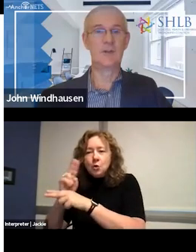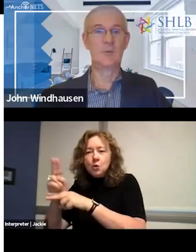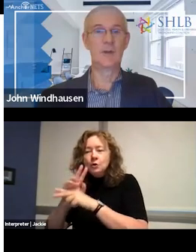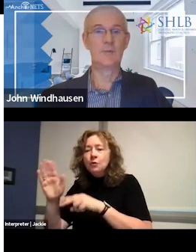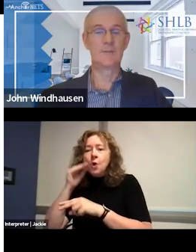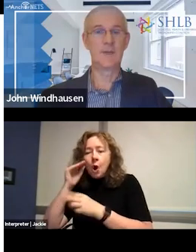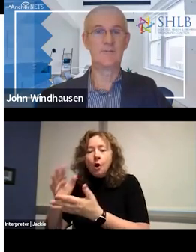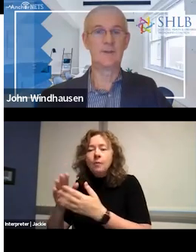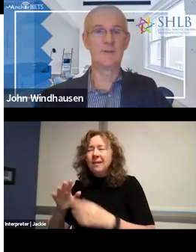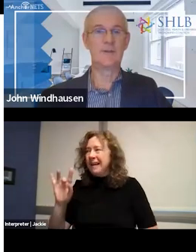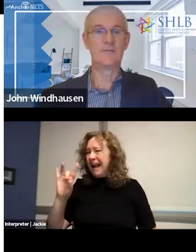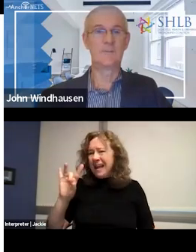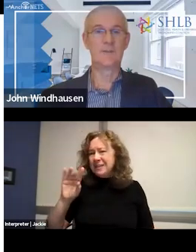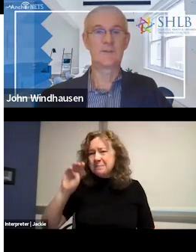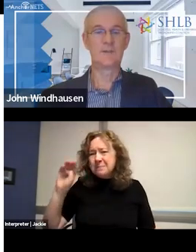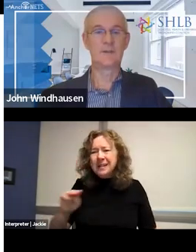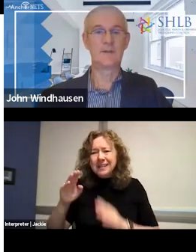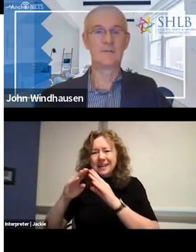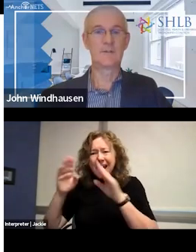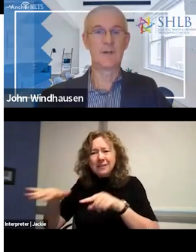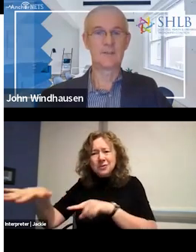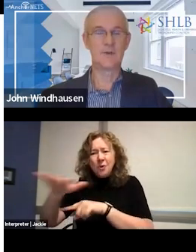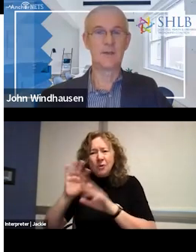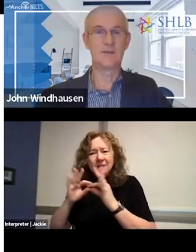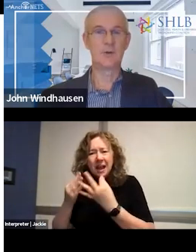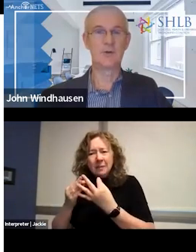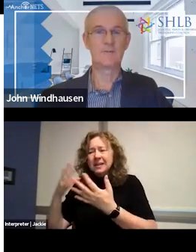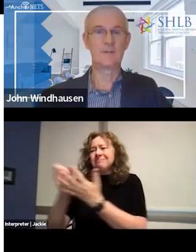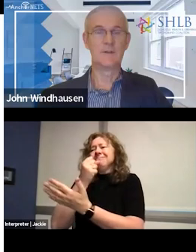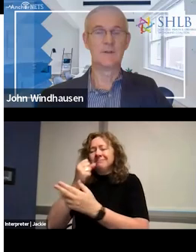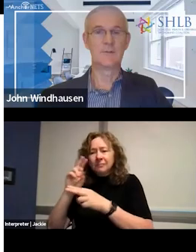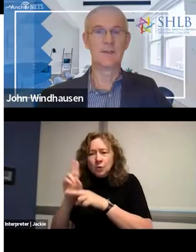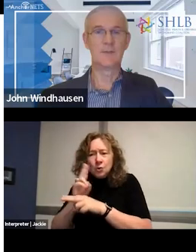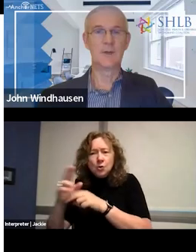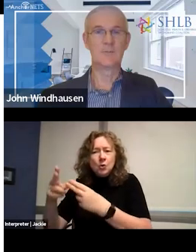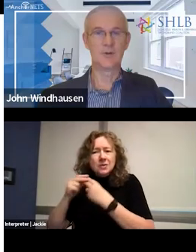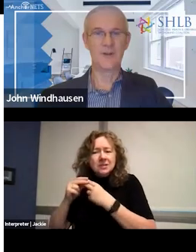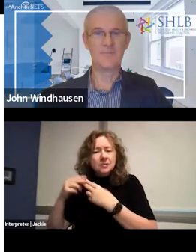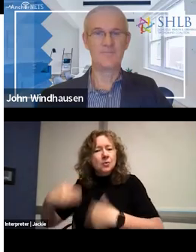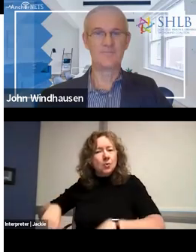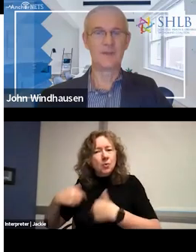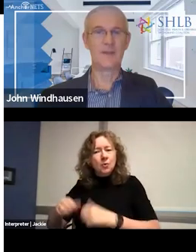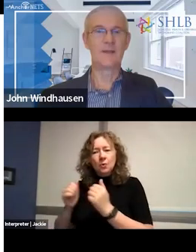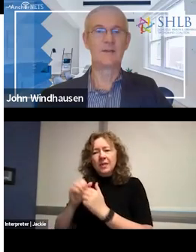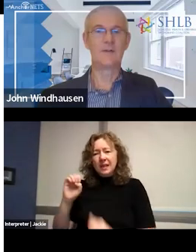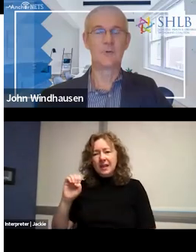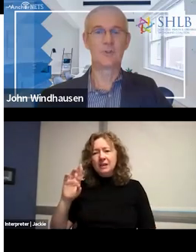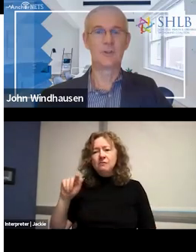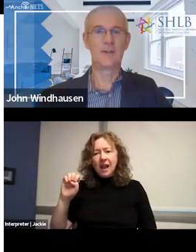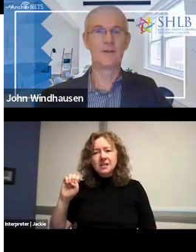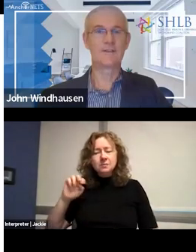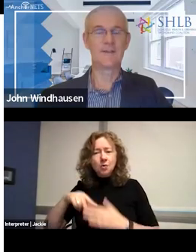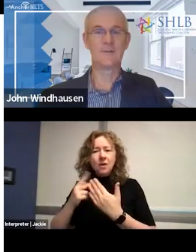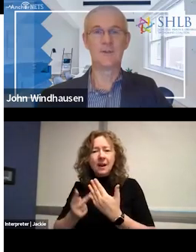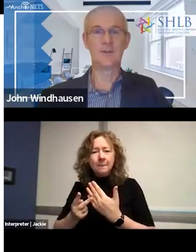John Windhausen: something like 8 million households were able to benefit from these hotspot lending programs through the E-rate program.